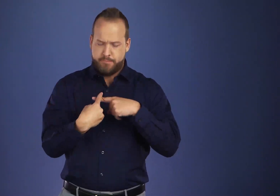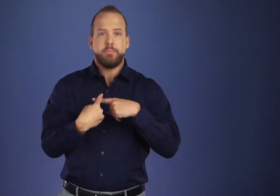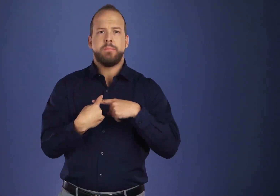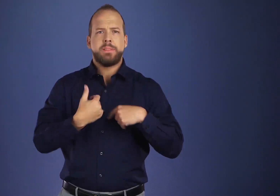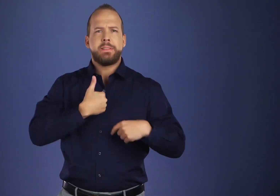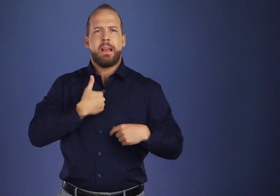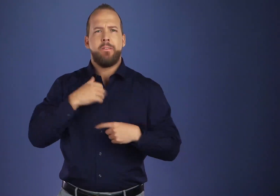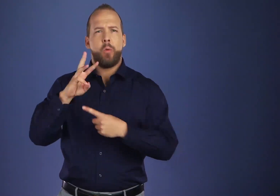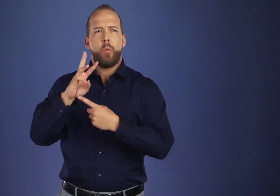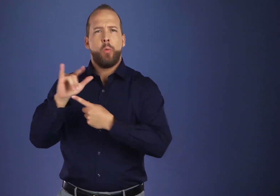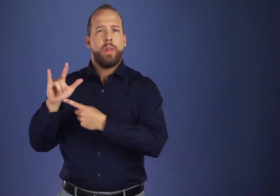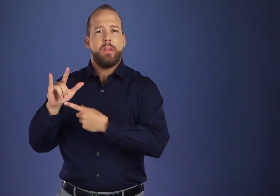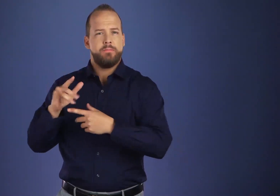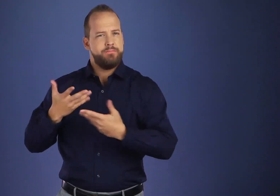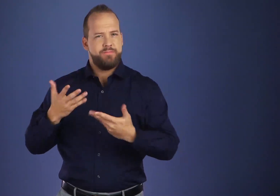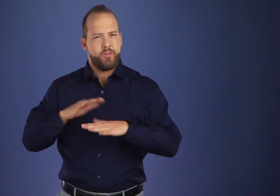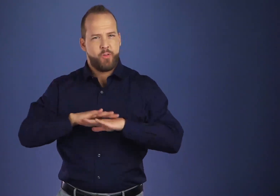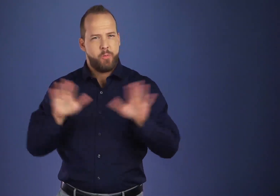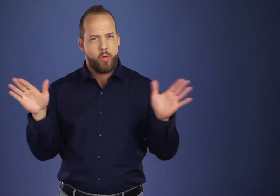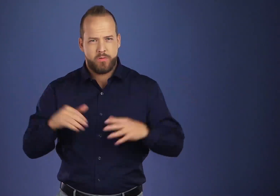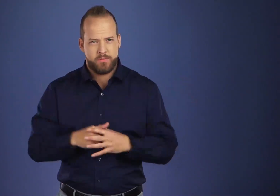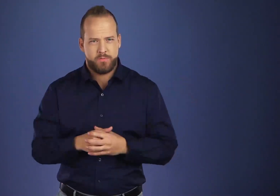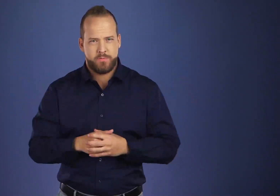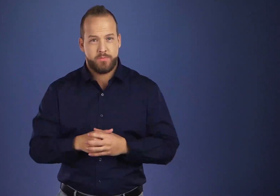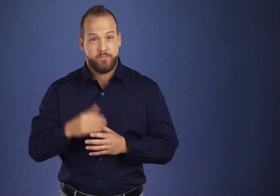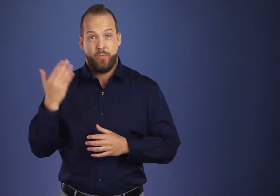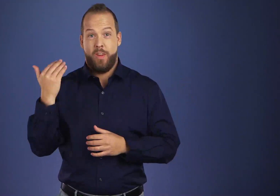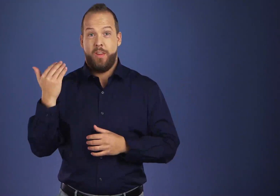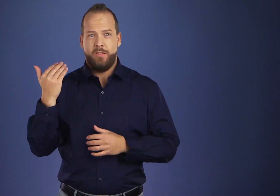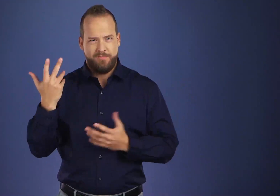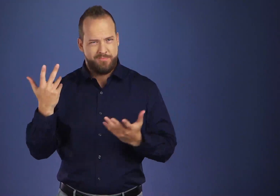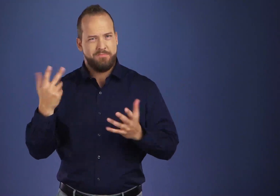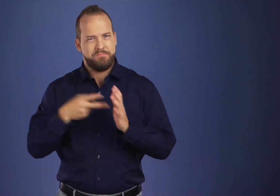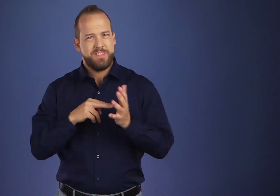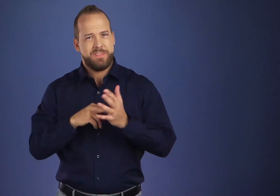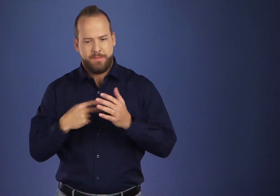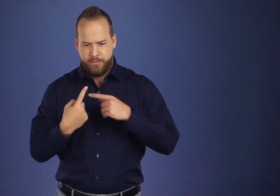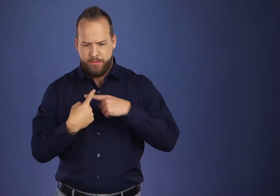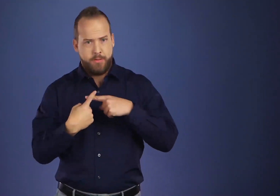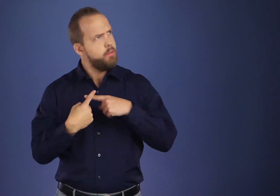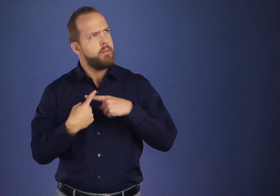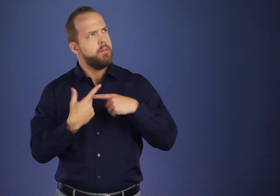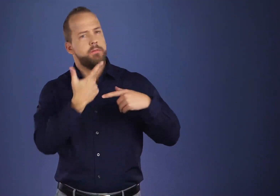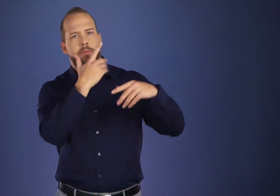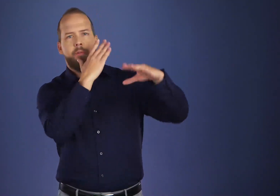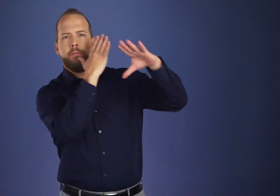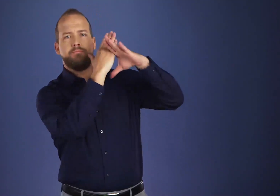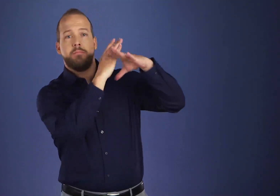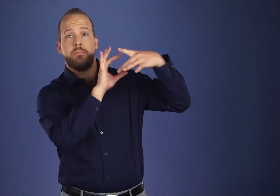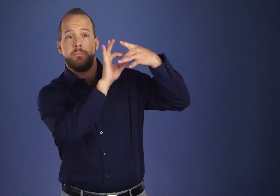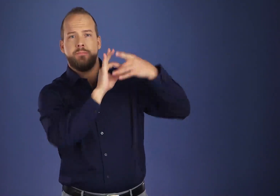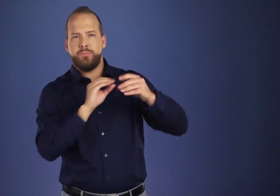for it is only by action that we can cut away the self-will which has always blocked the entry of God —